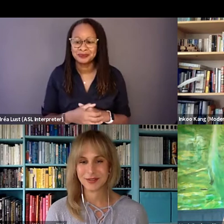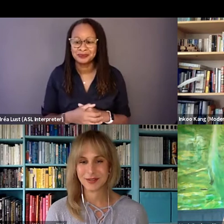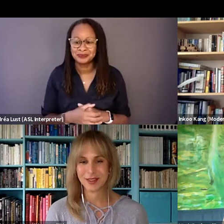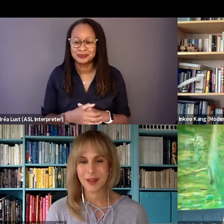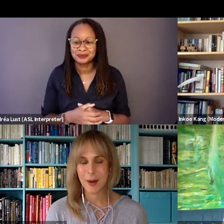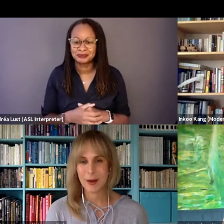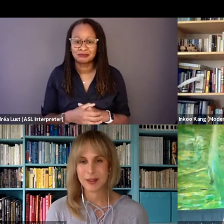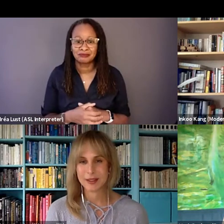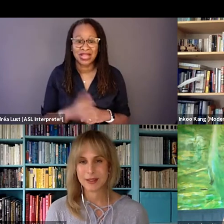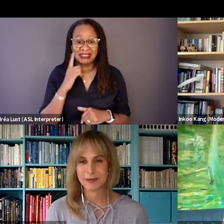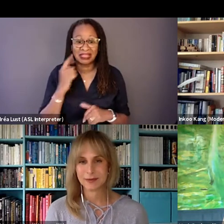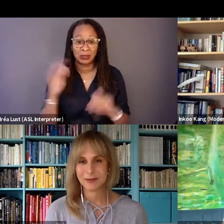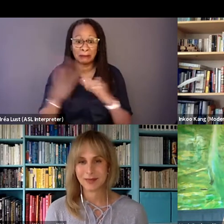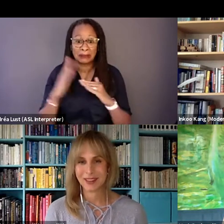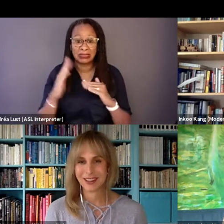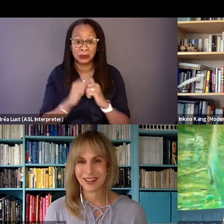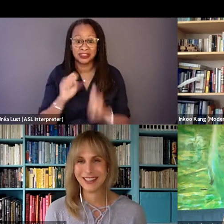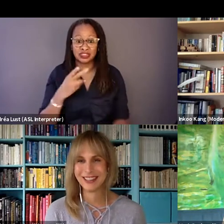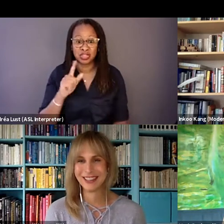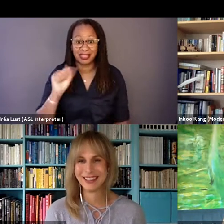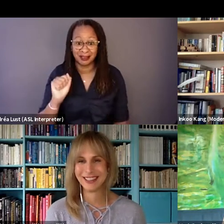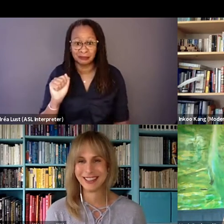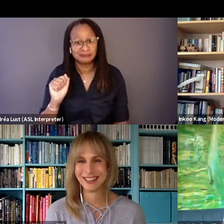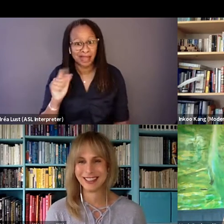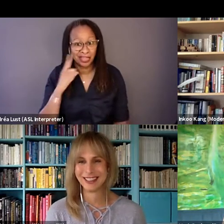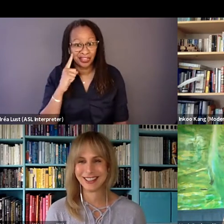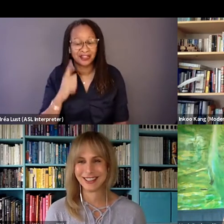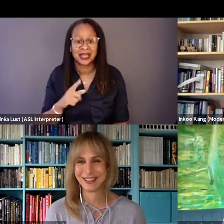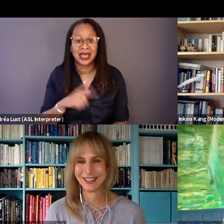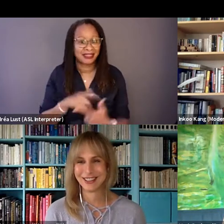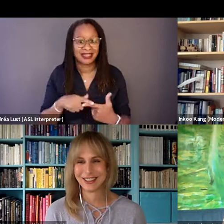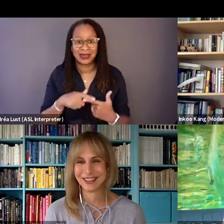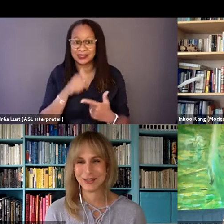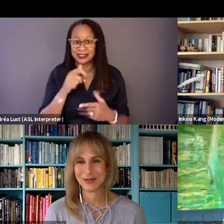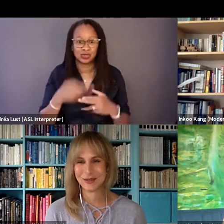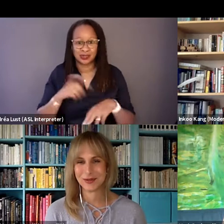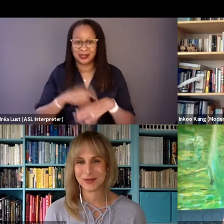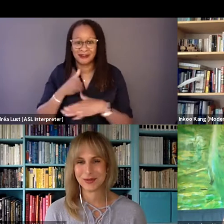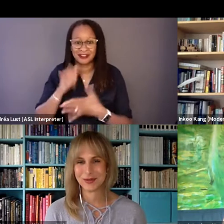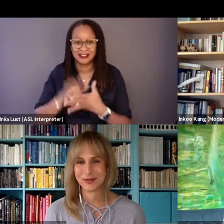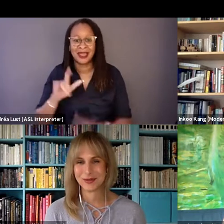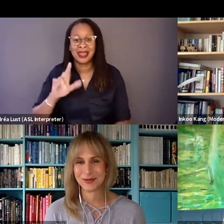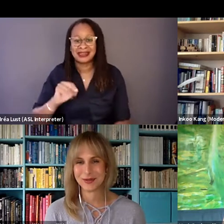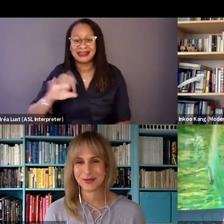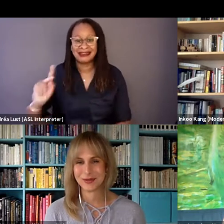I think we peaked with Sheila, and then it wasn't long after that Nick walked in with Liz,